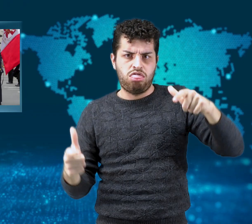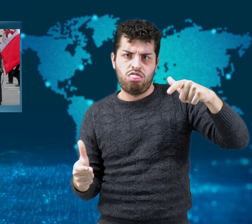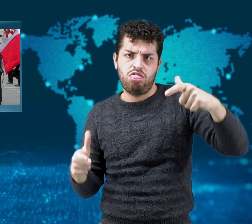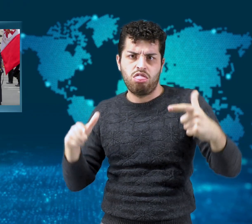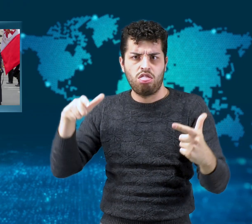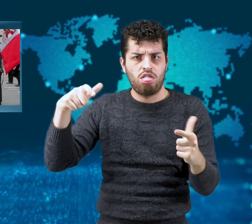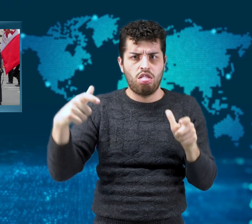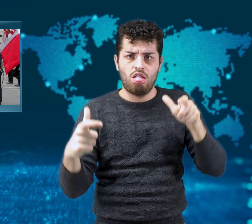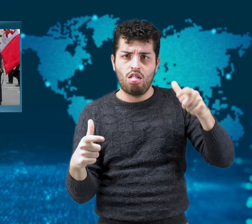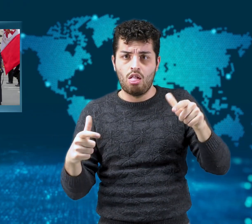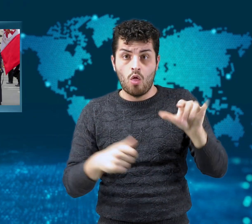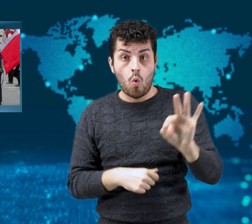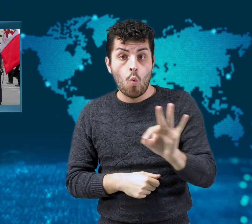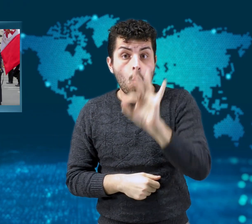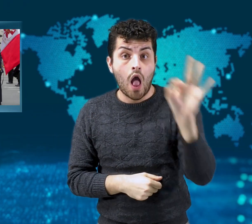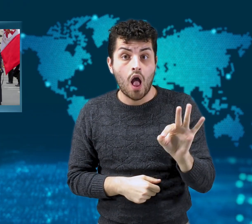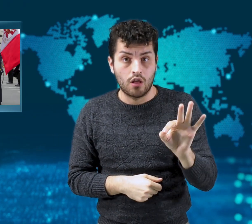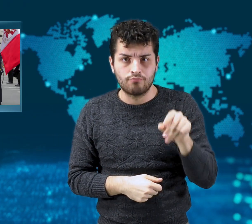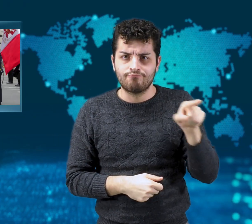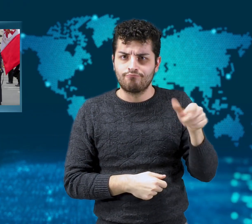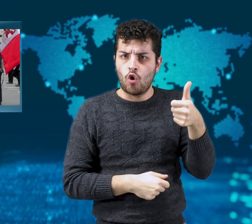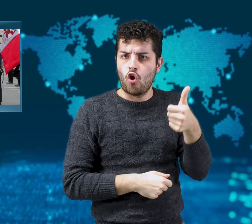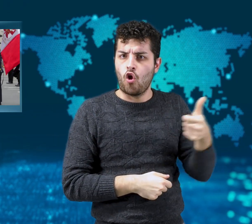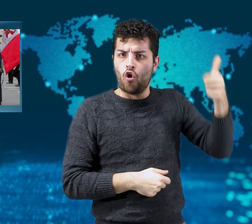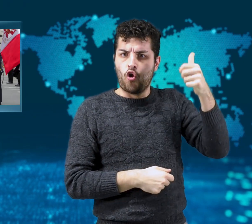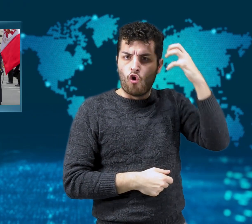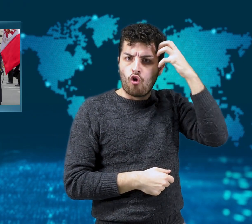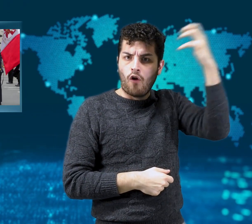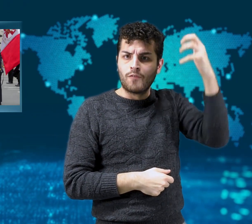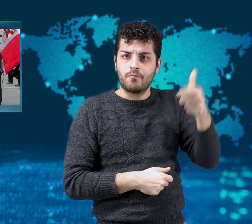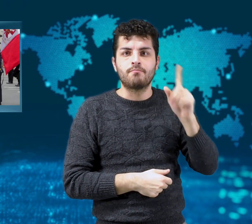in government takes place.